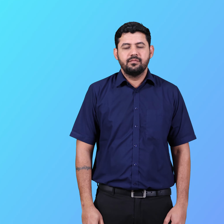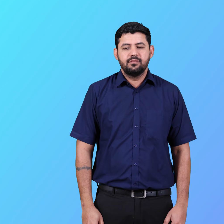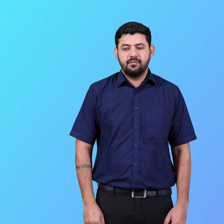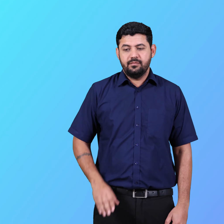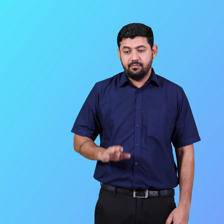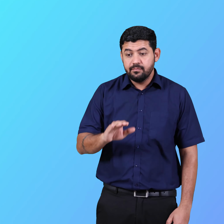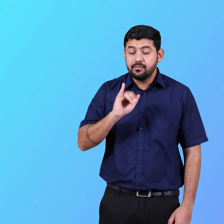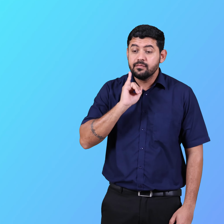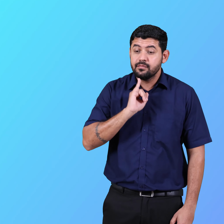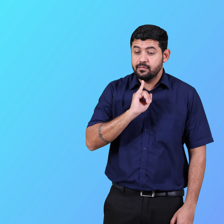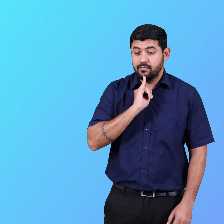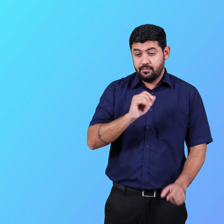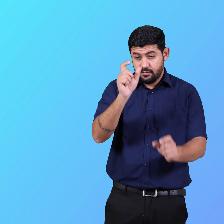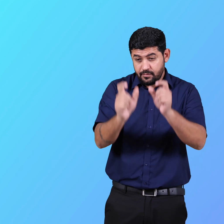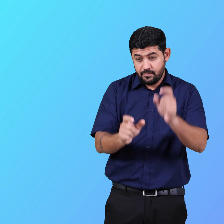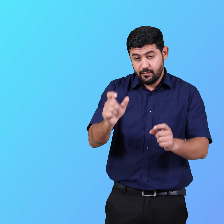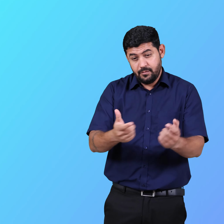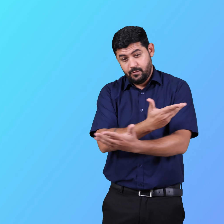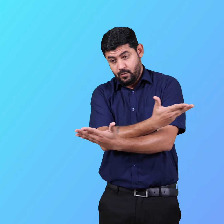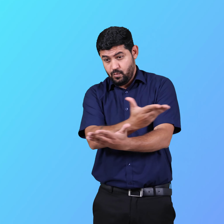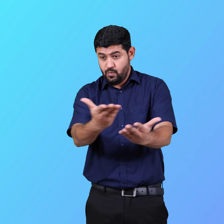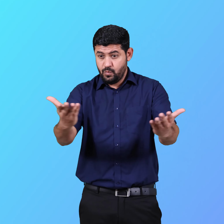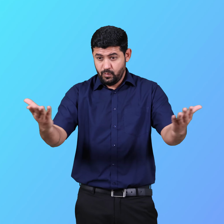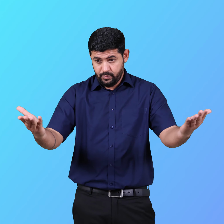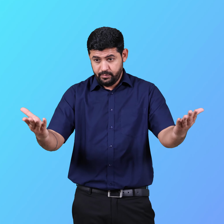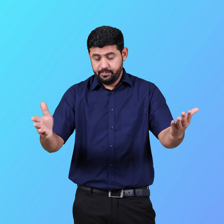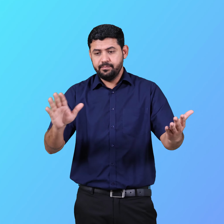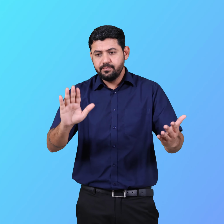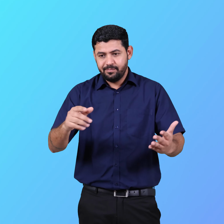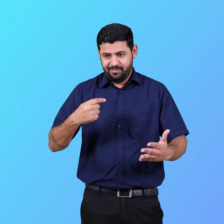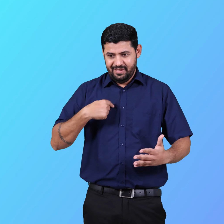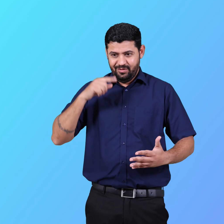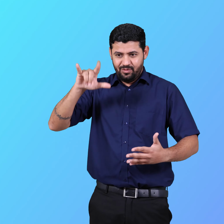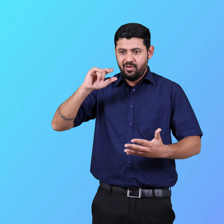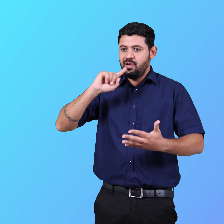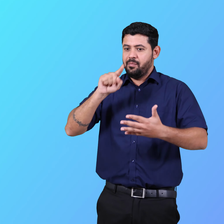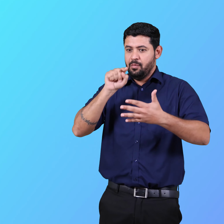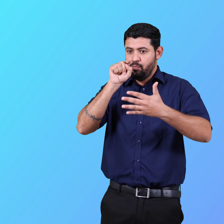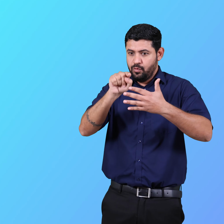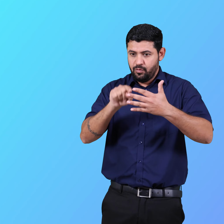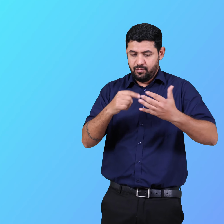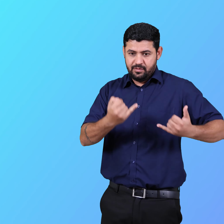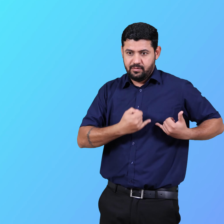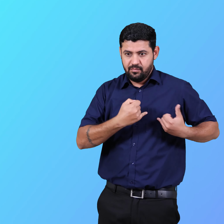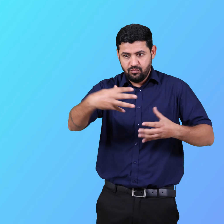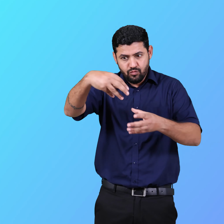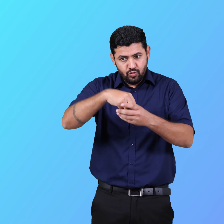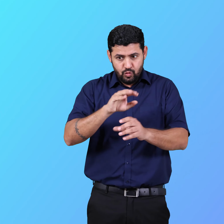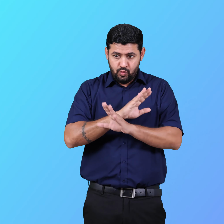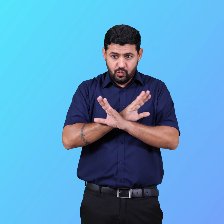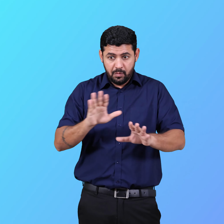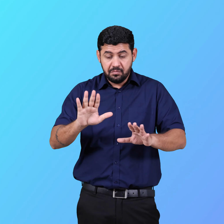“The whole community of Israel might sin by mistake and fail to follow all the LORD’s commands.